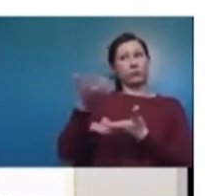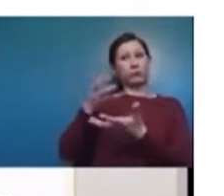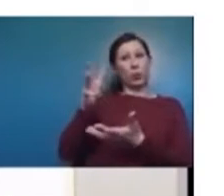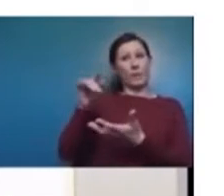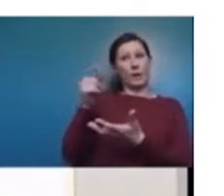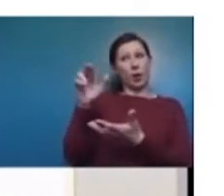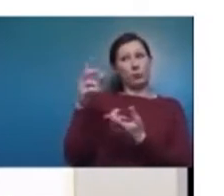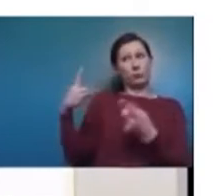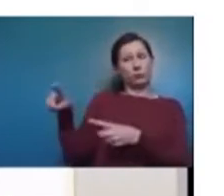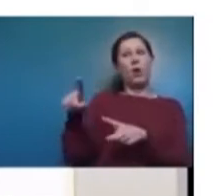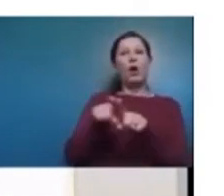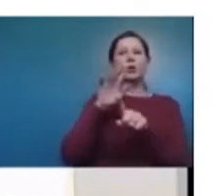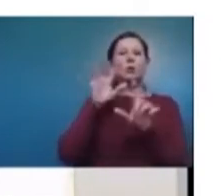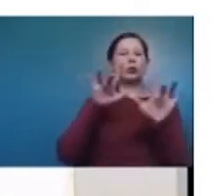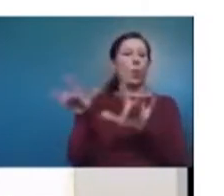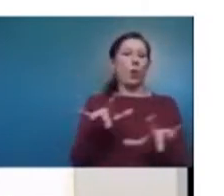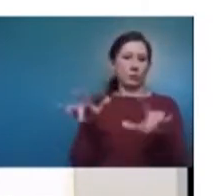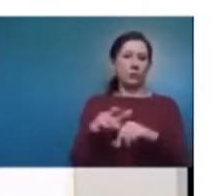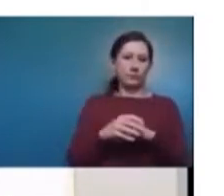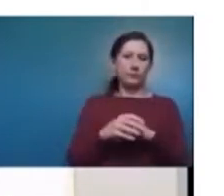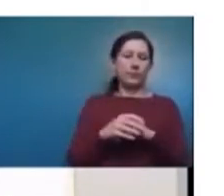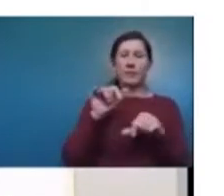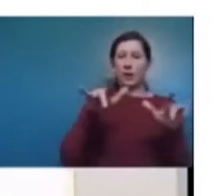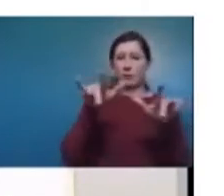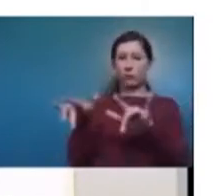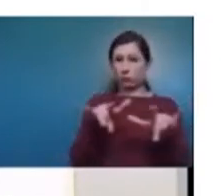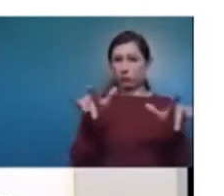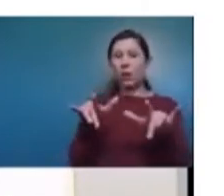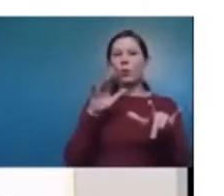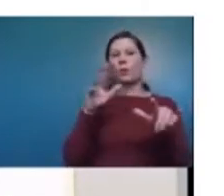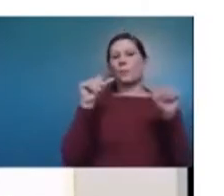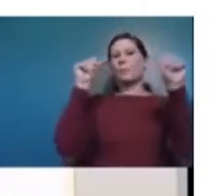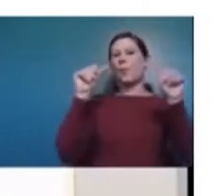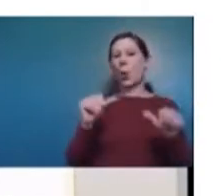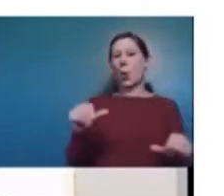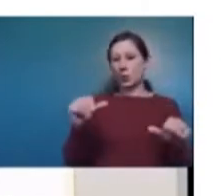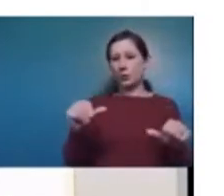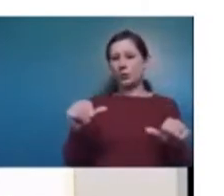on it's also being taped. That tape is then posted on